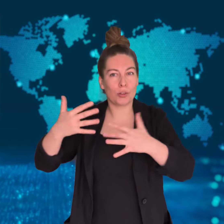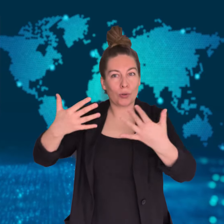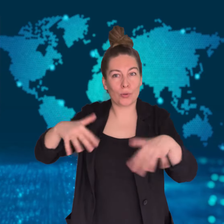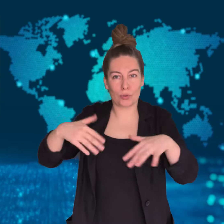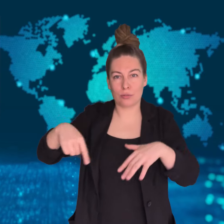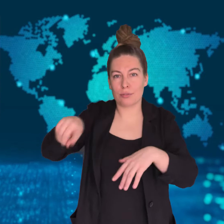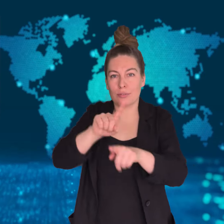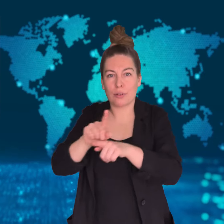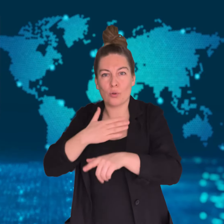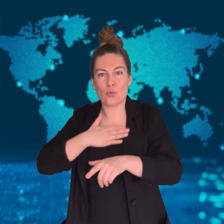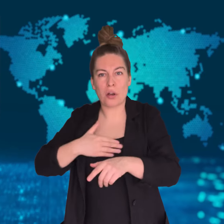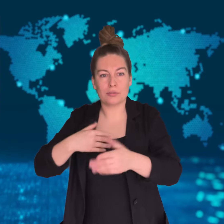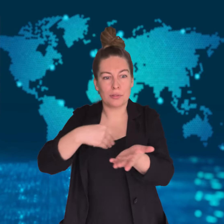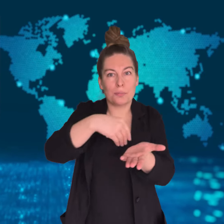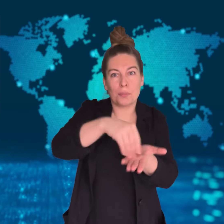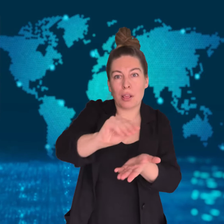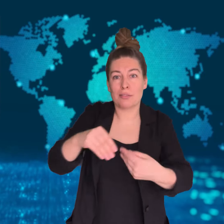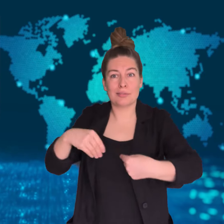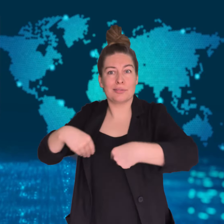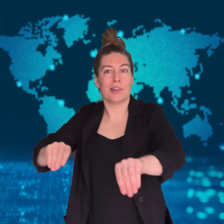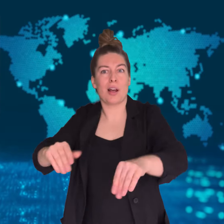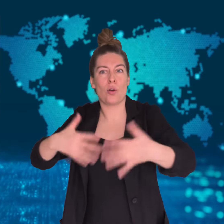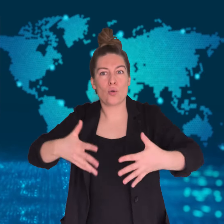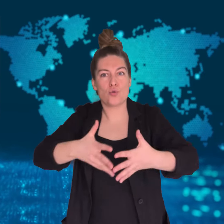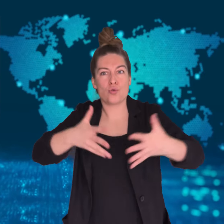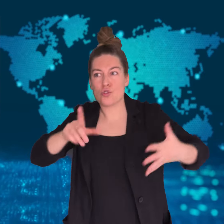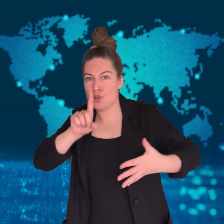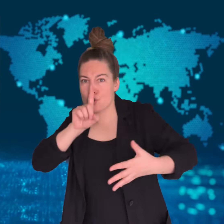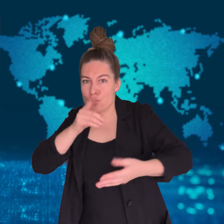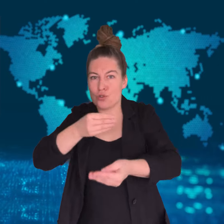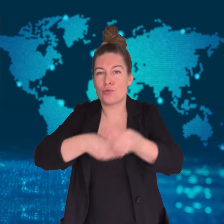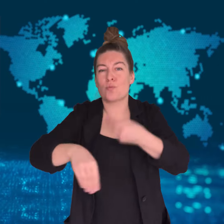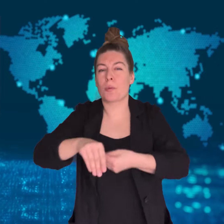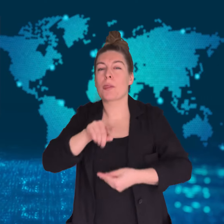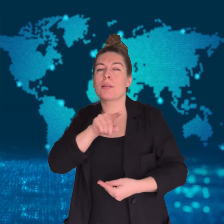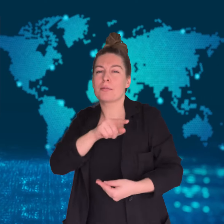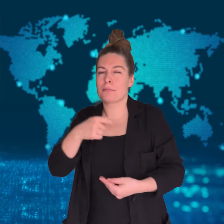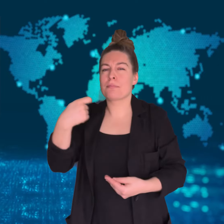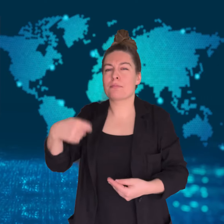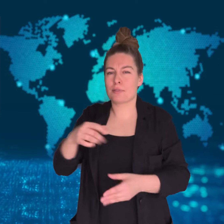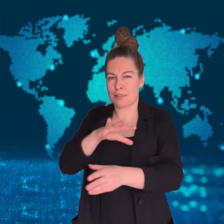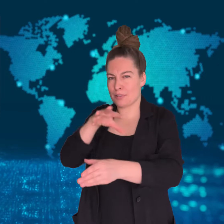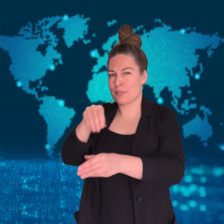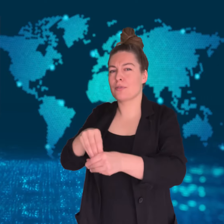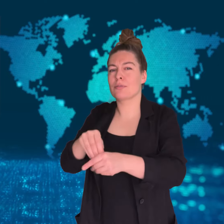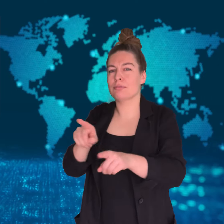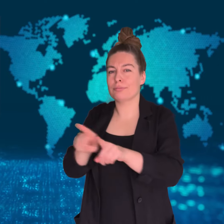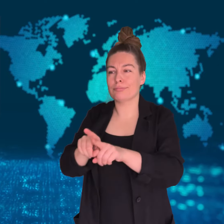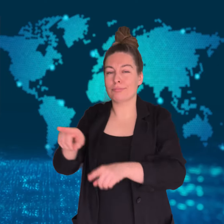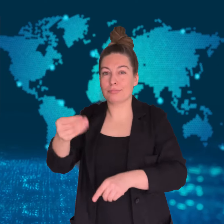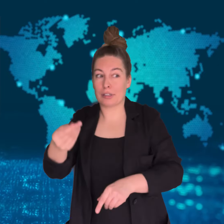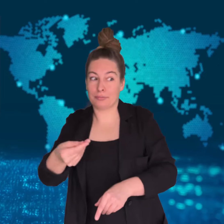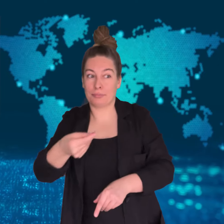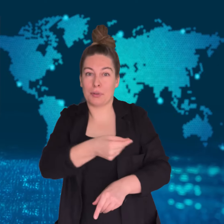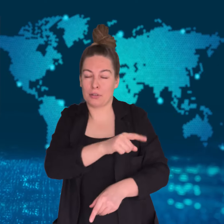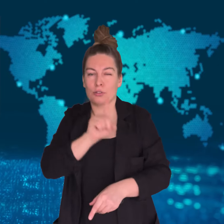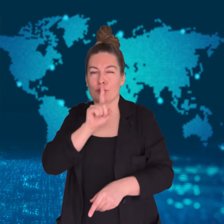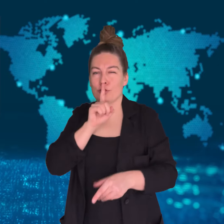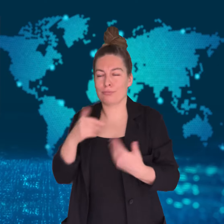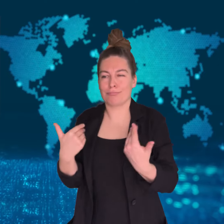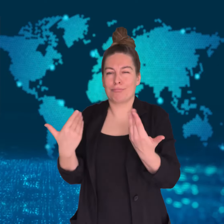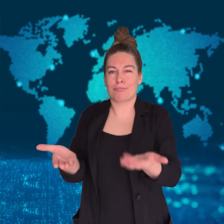Several officials in the government helped with the sale of